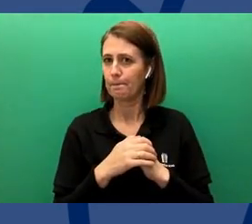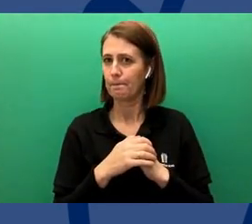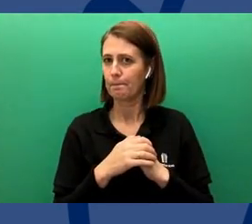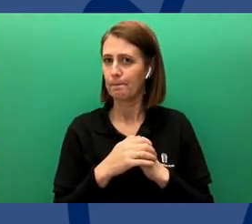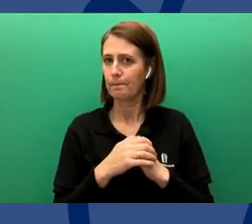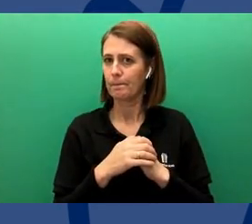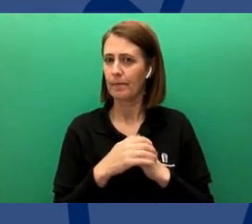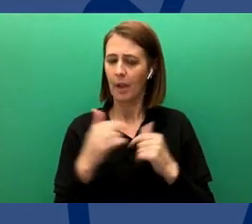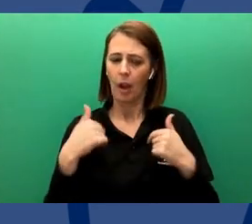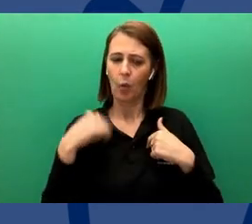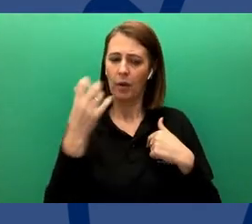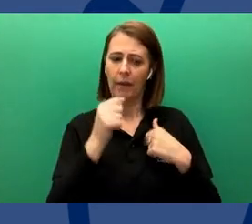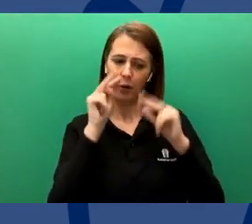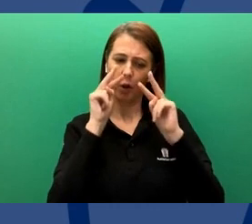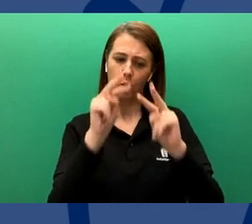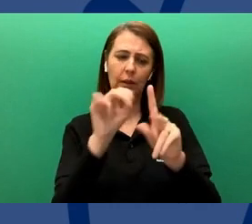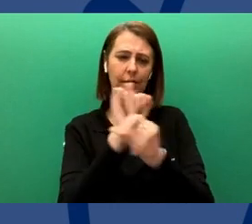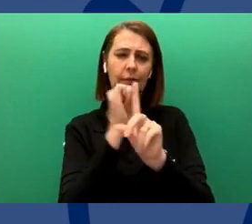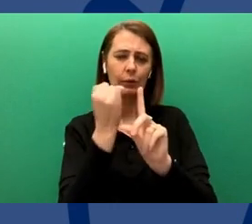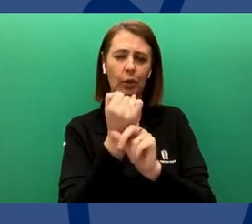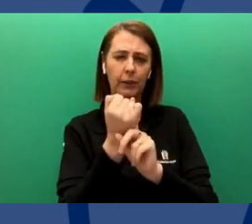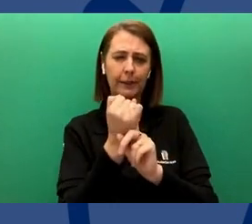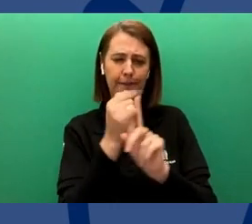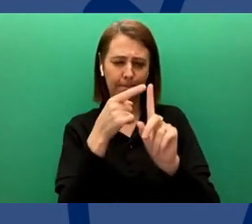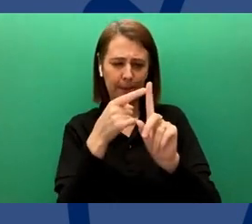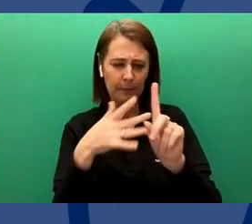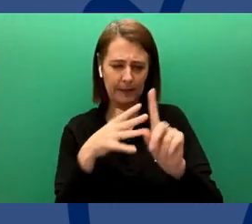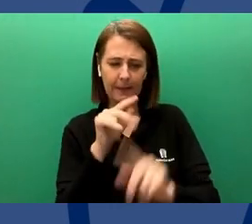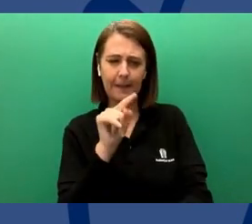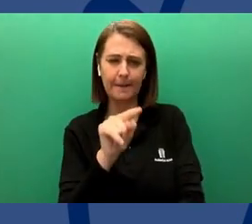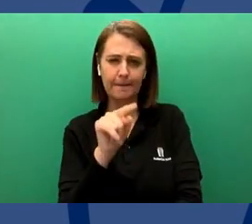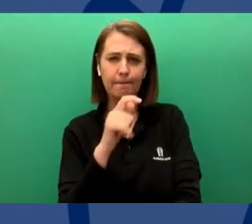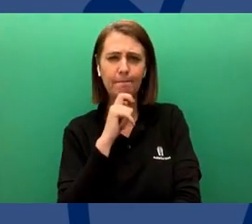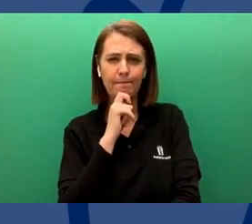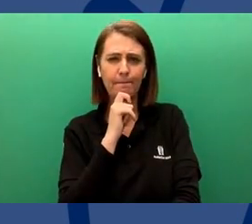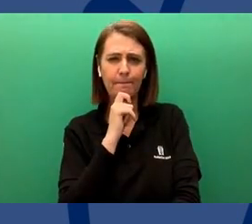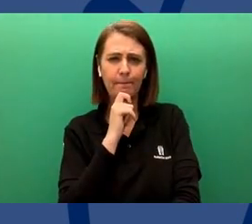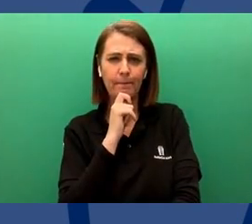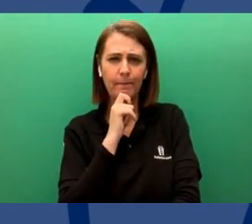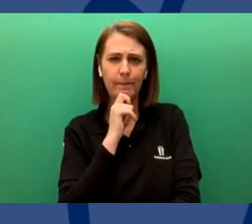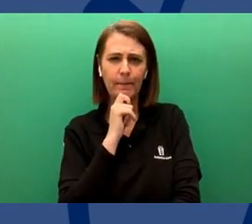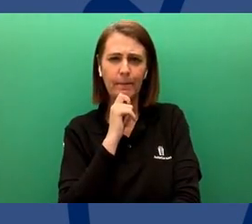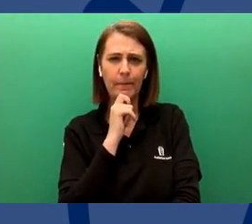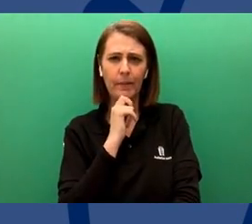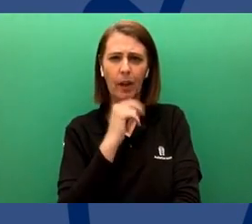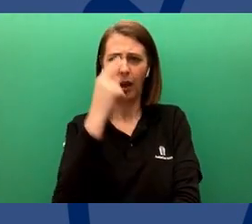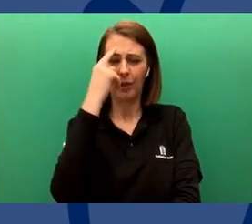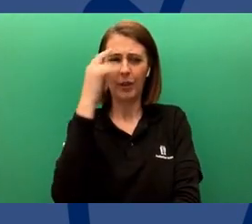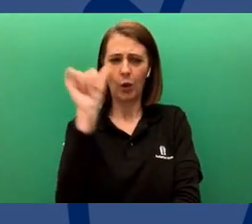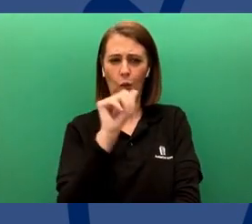exact circumstances. Strictly speaking, I think we would be looking at it as trying